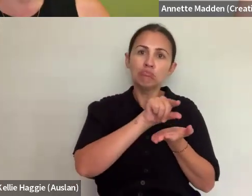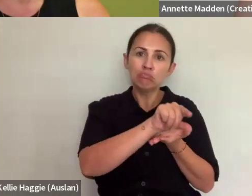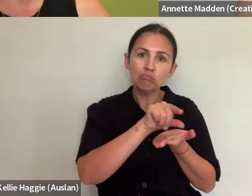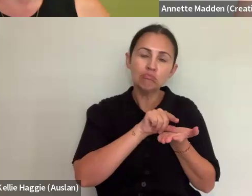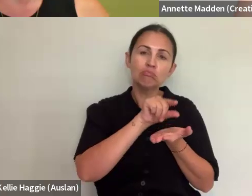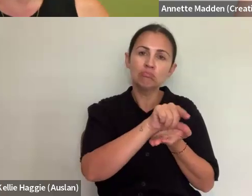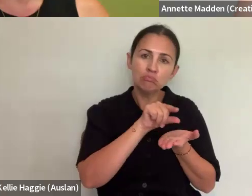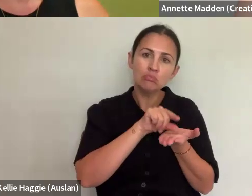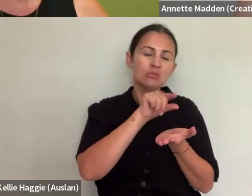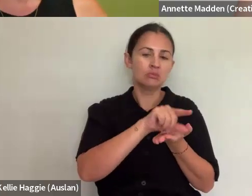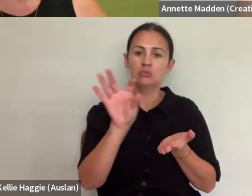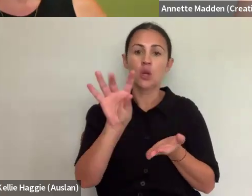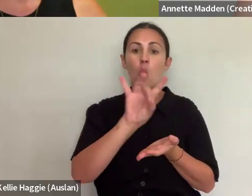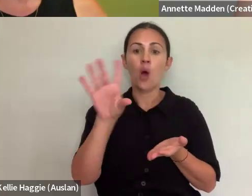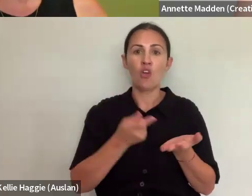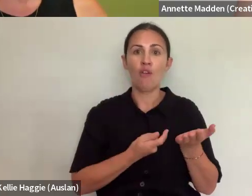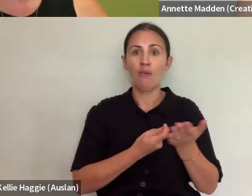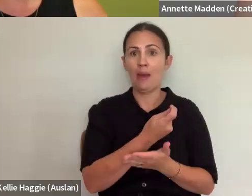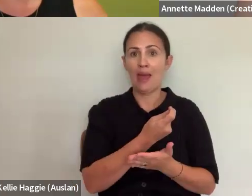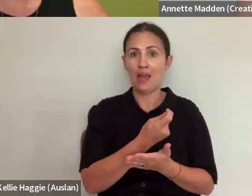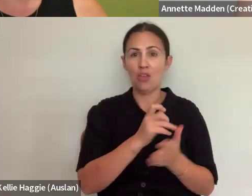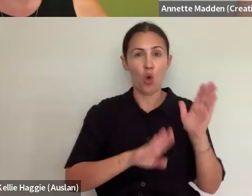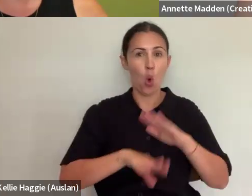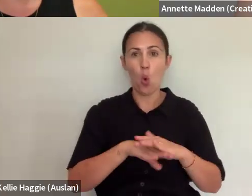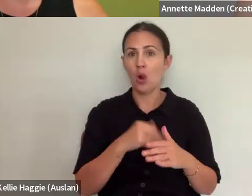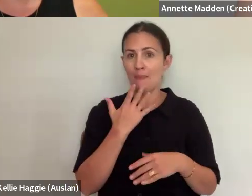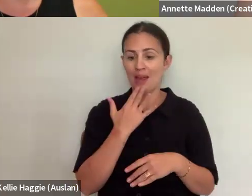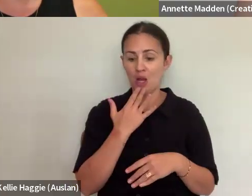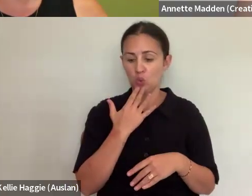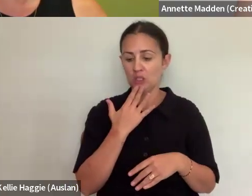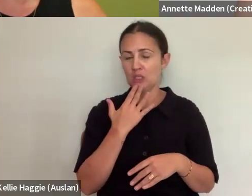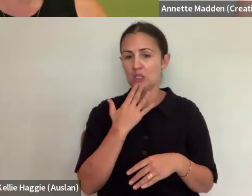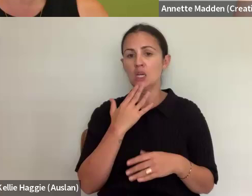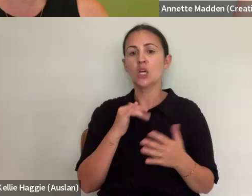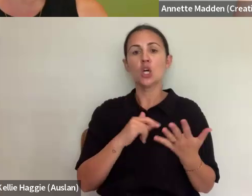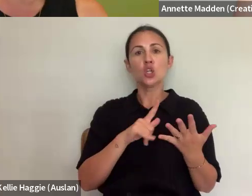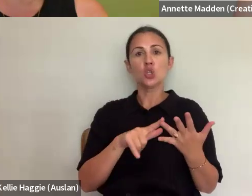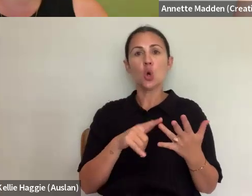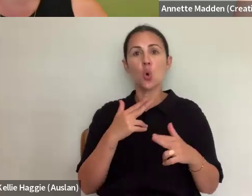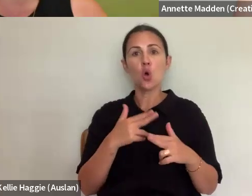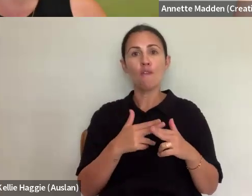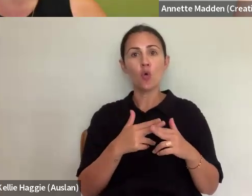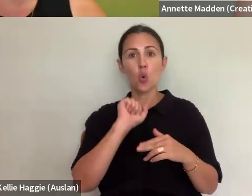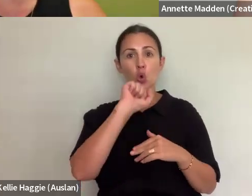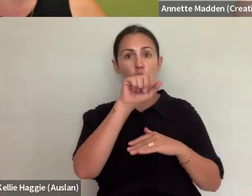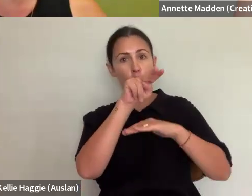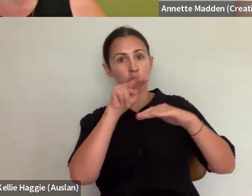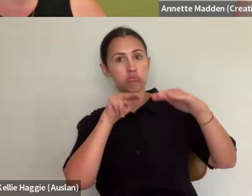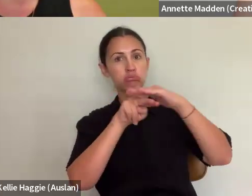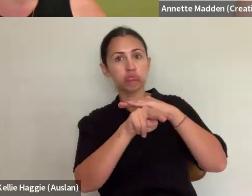investment programs, is that this grant will be paid out in one single payment of the total amount that is being requested